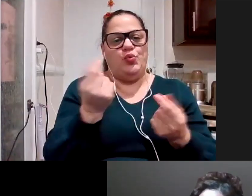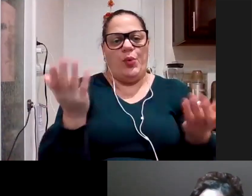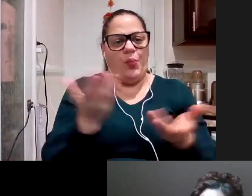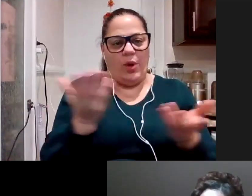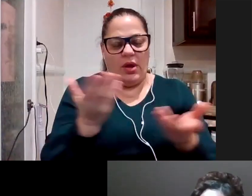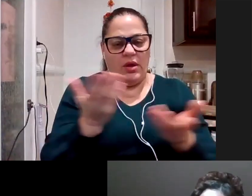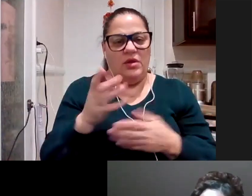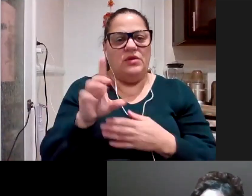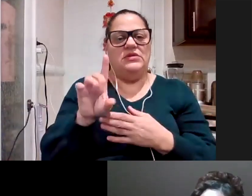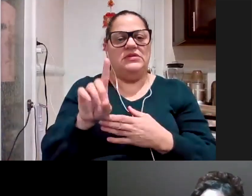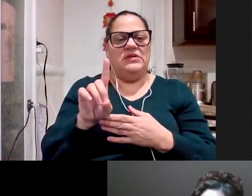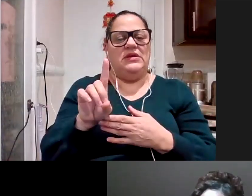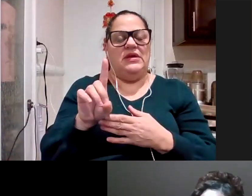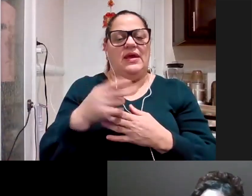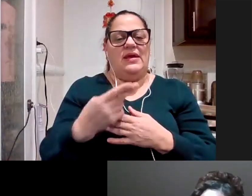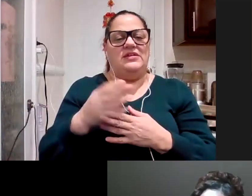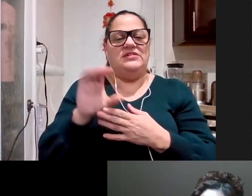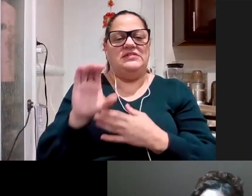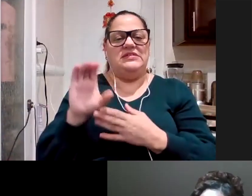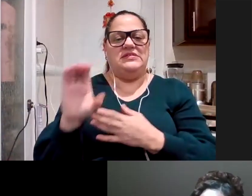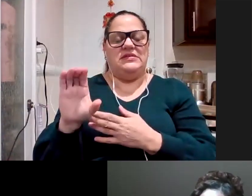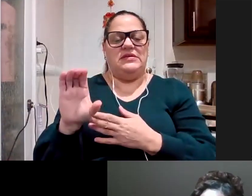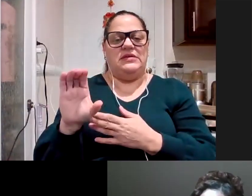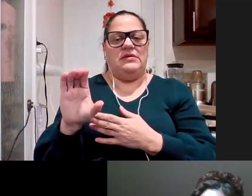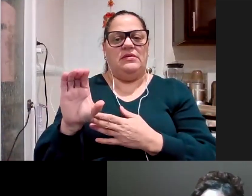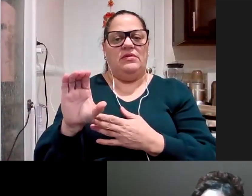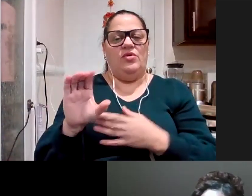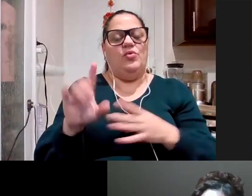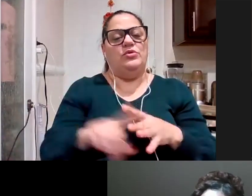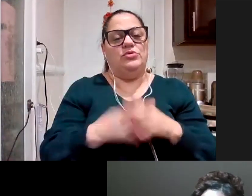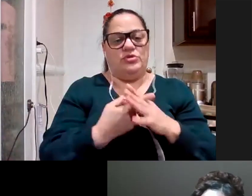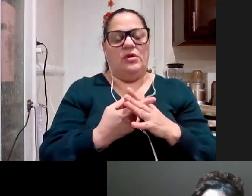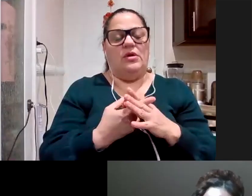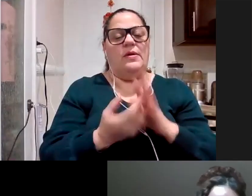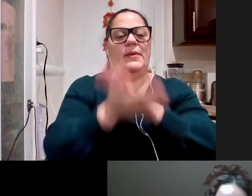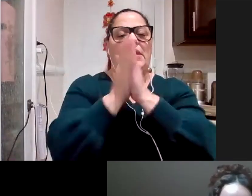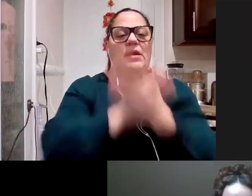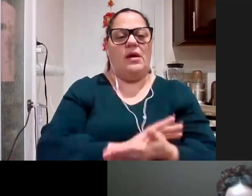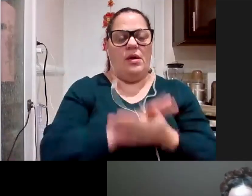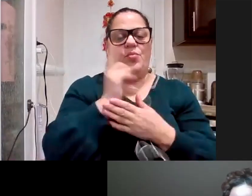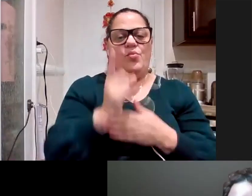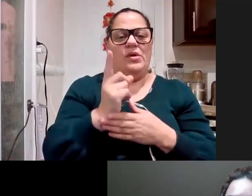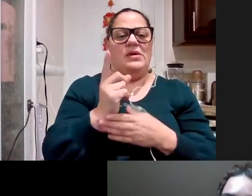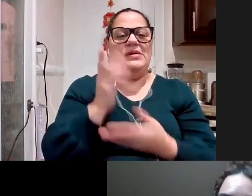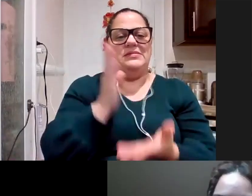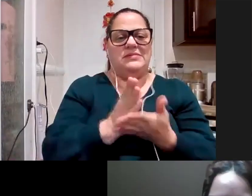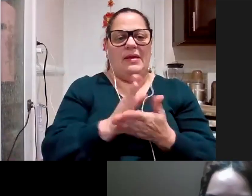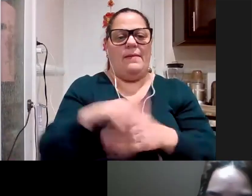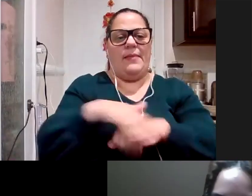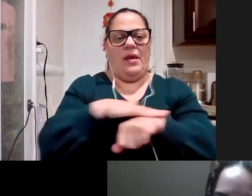DHACC website that's under construction will start to become a onestop area where people can come to